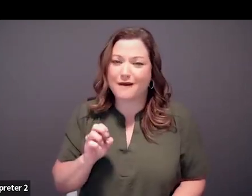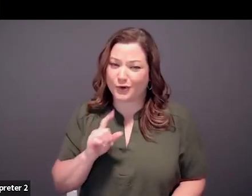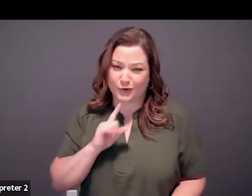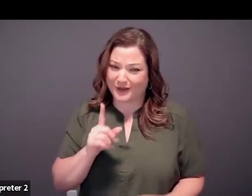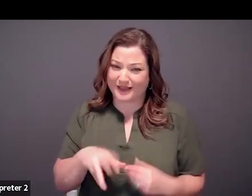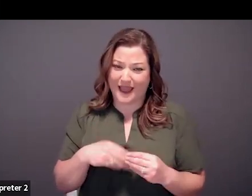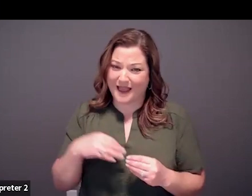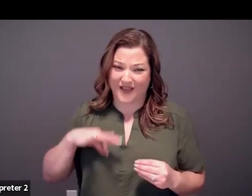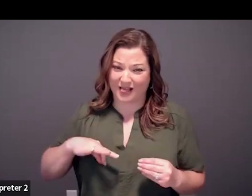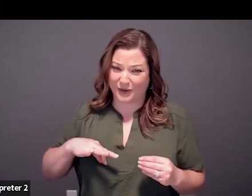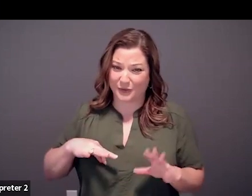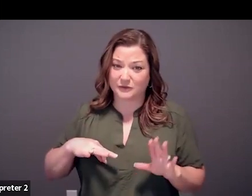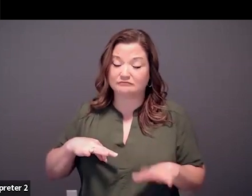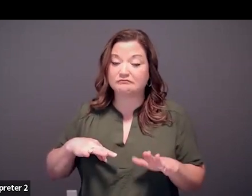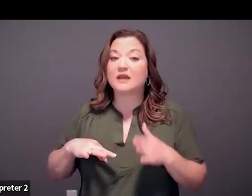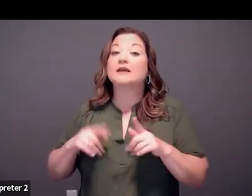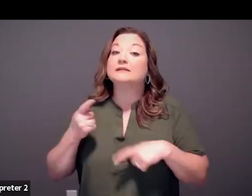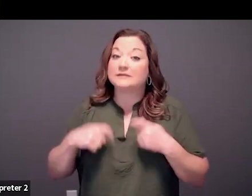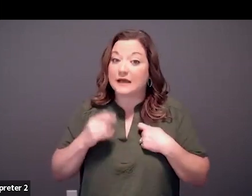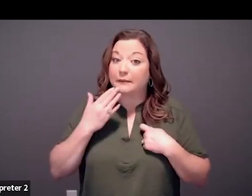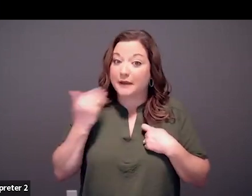A far better use is to use the helper text